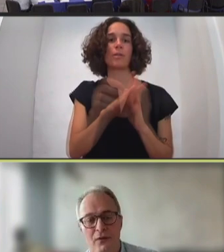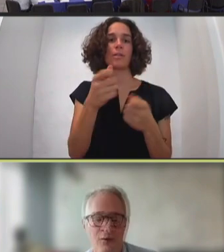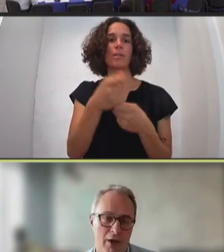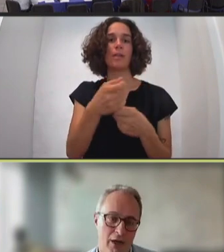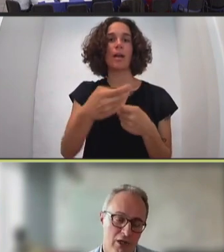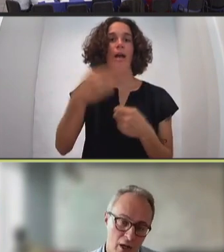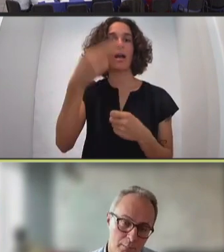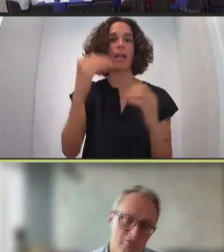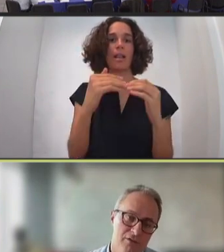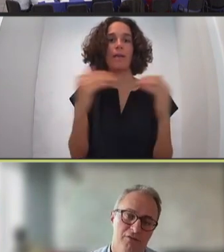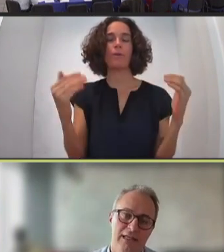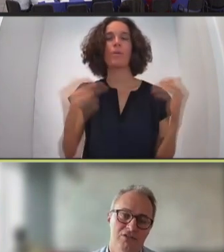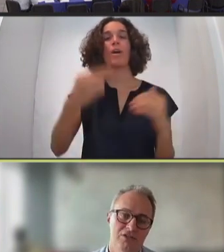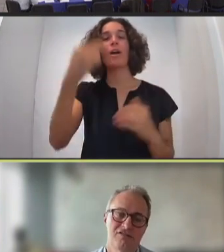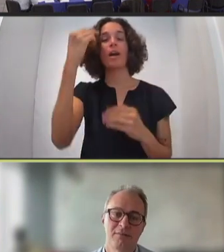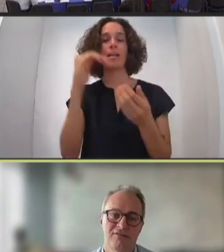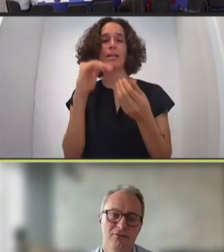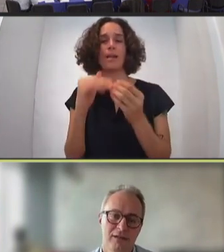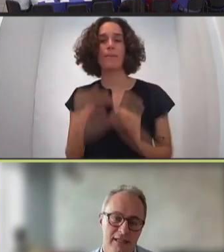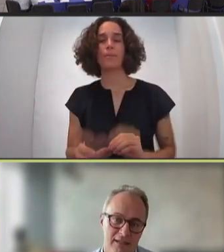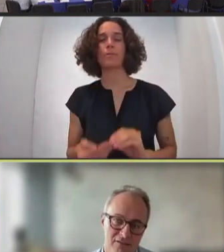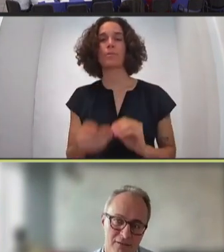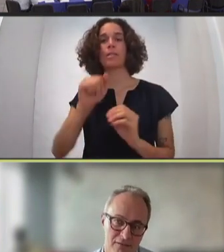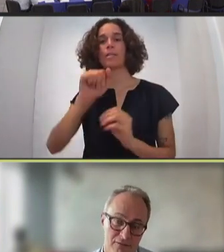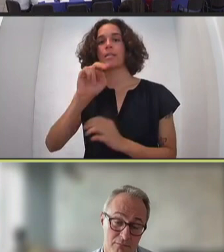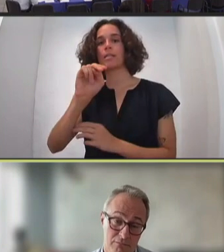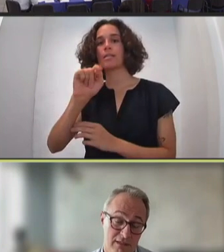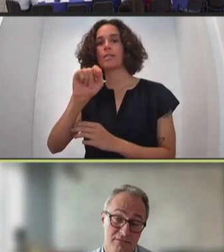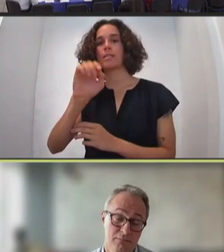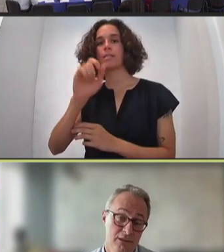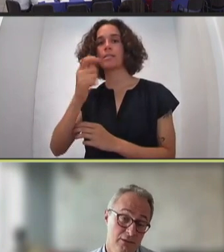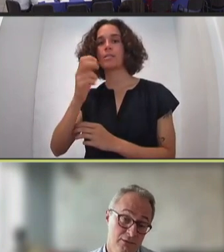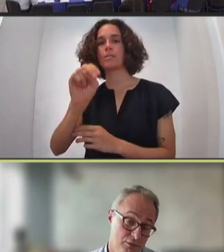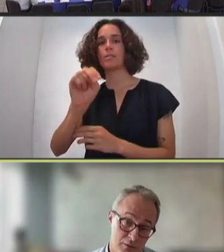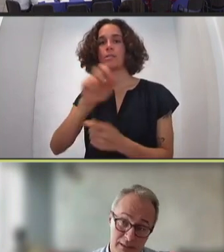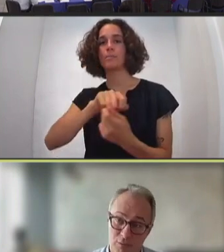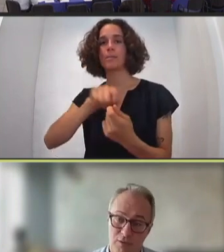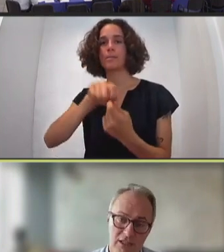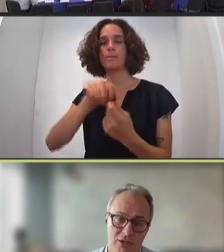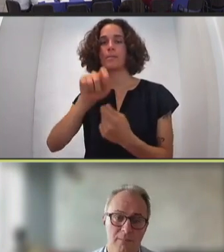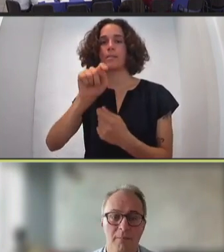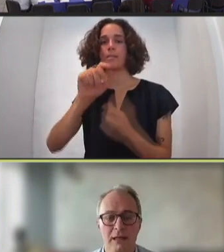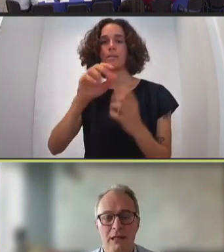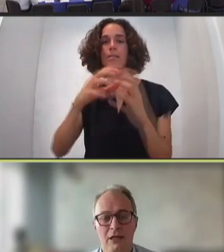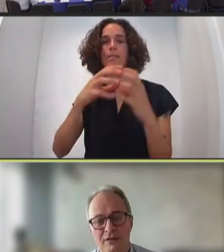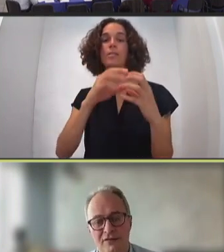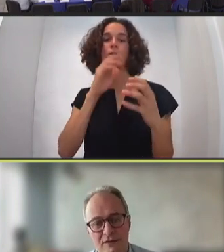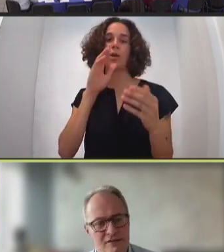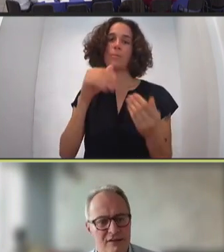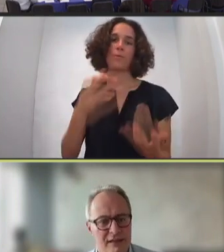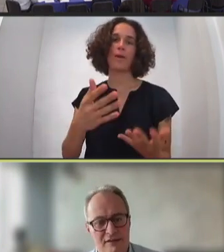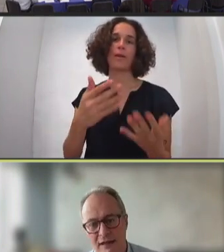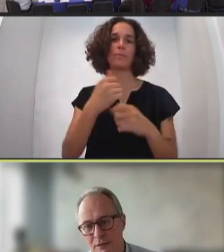or high numbers of antigen specific T cells, you know, provide protection. So, this is an example